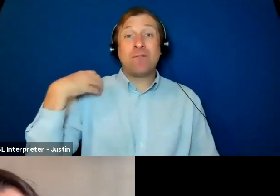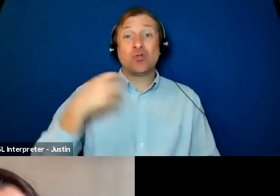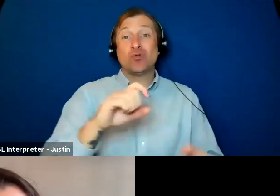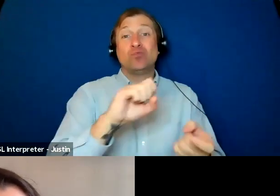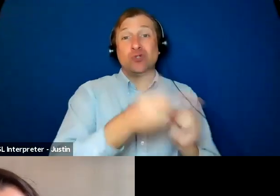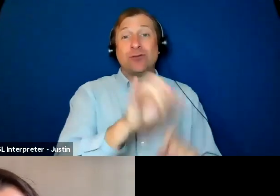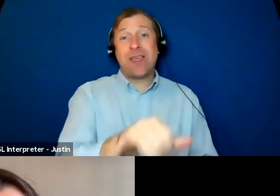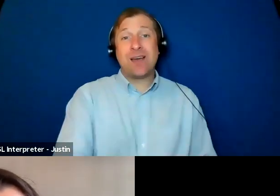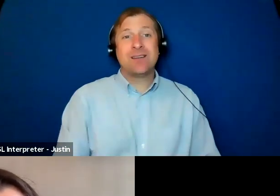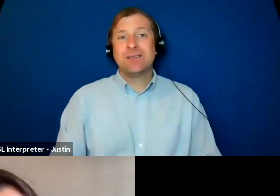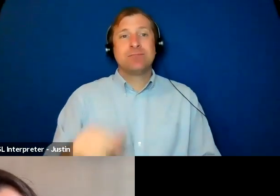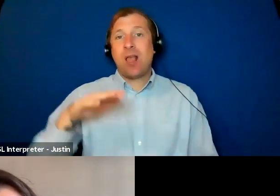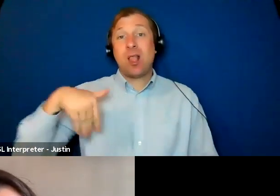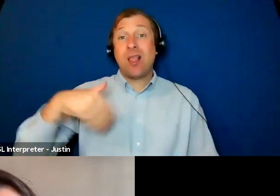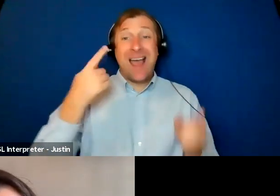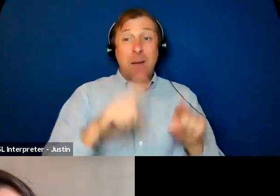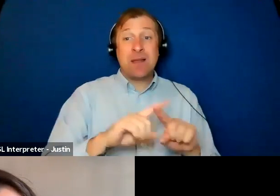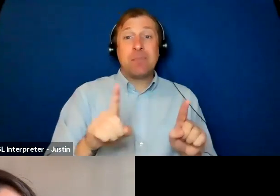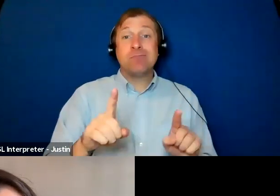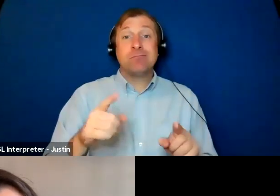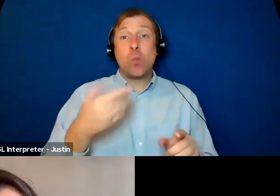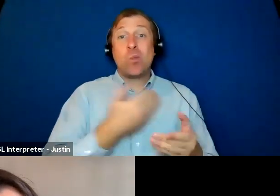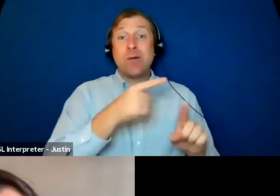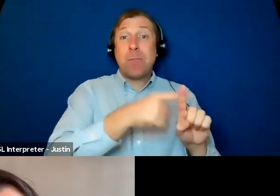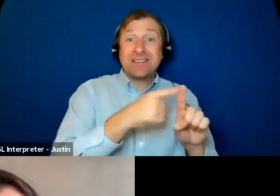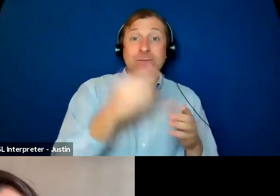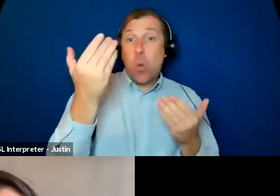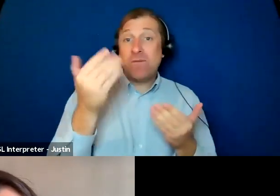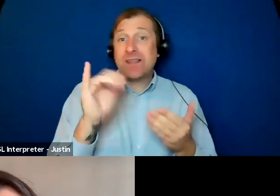It hasn't happened yet, but we're optimistic that it will eventually happen.